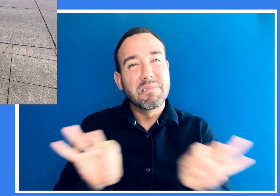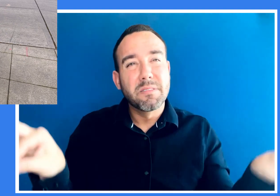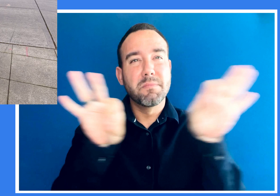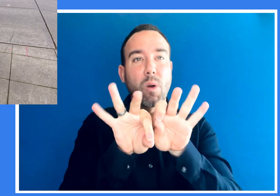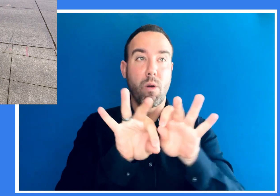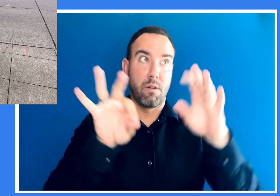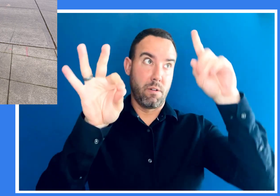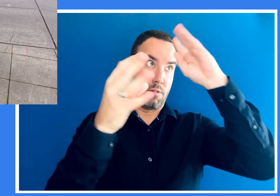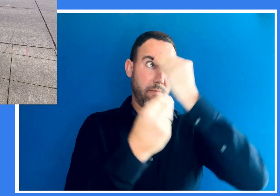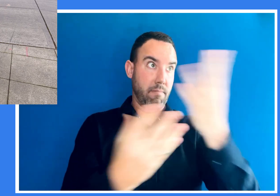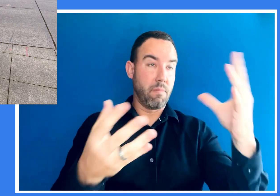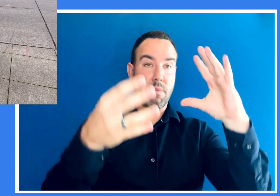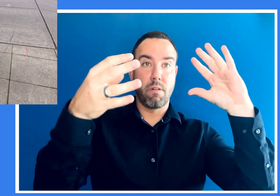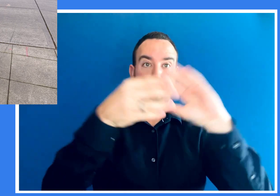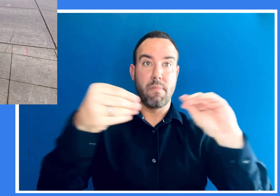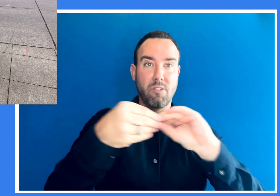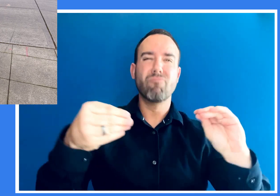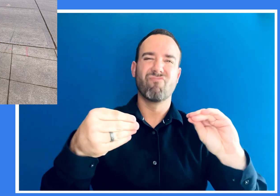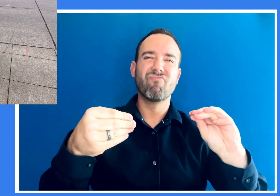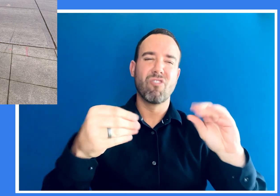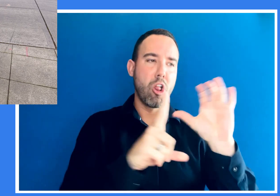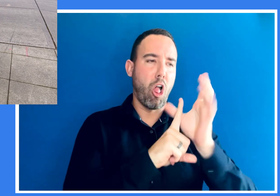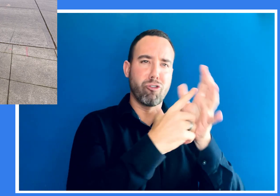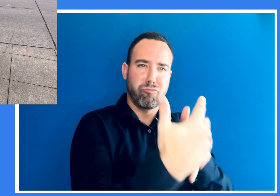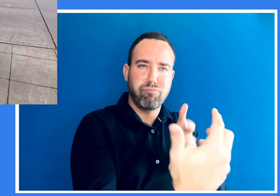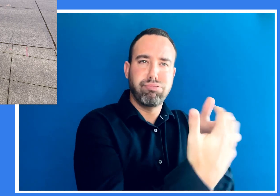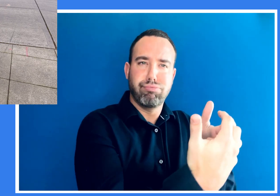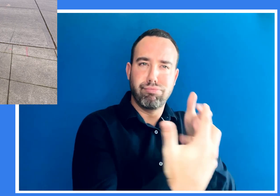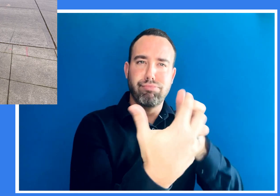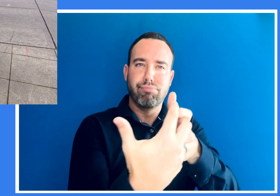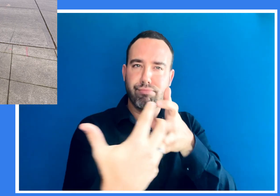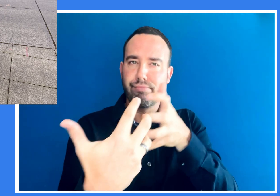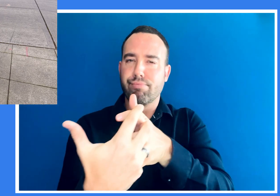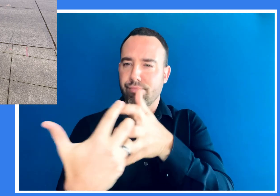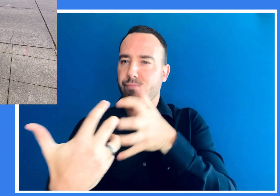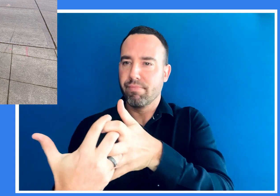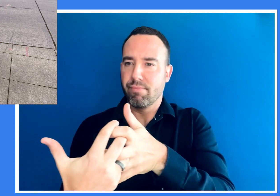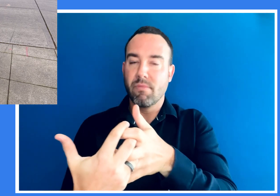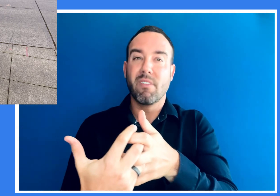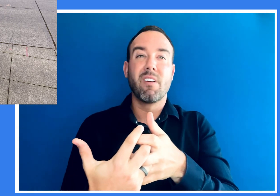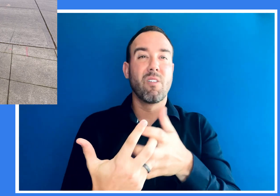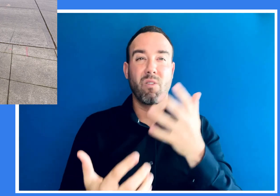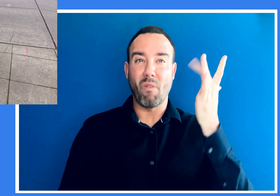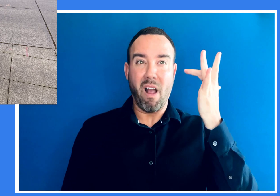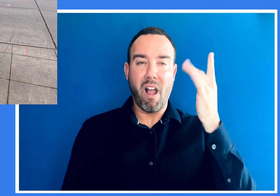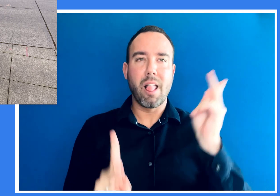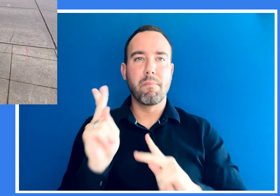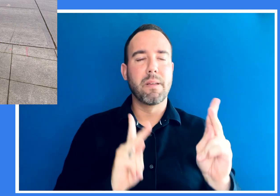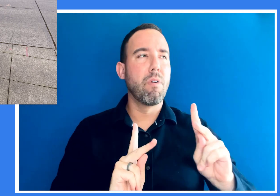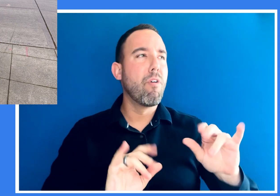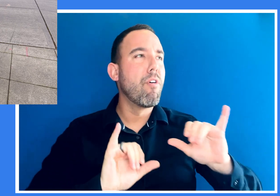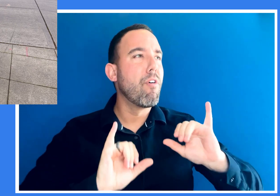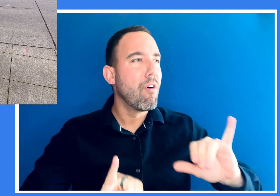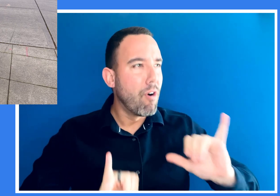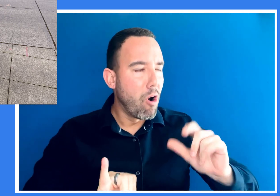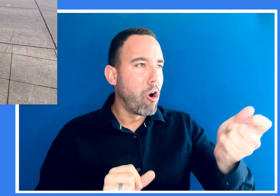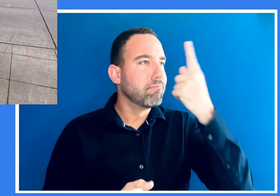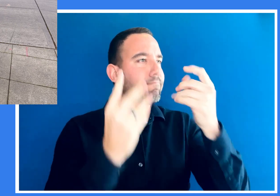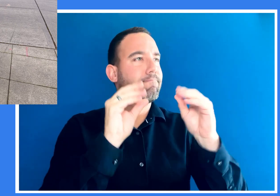Culturally responsive messages can also build confidence in vaccines, raise awareness of the importance of vaccination,